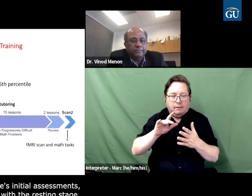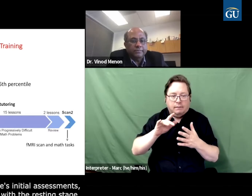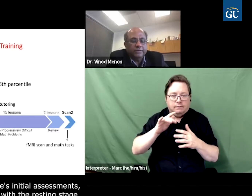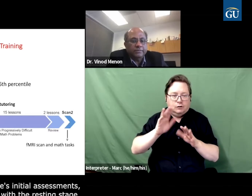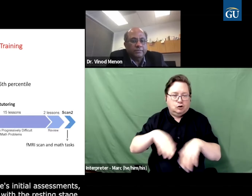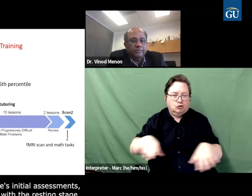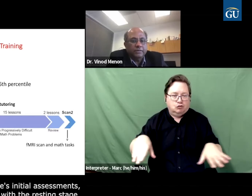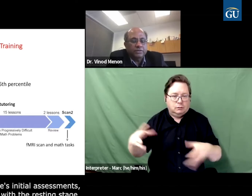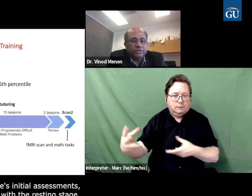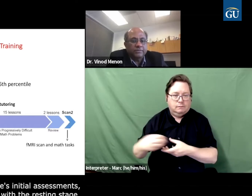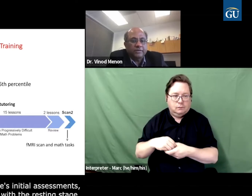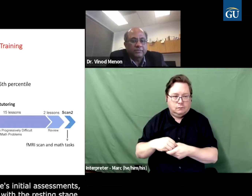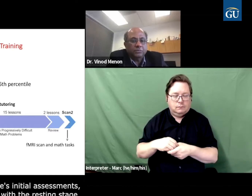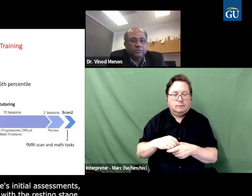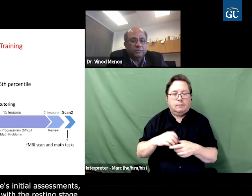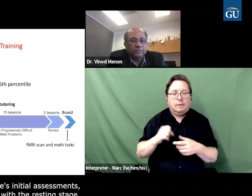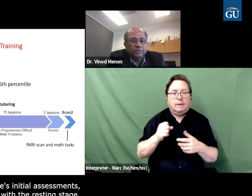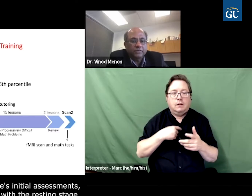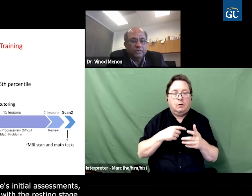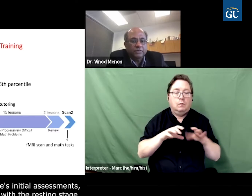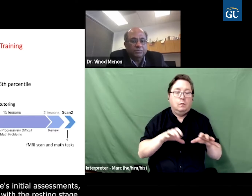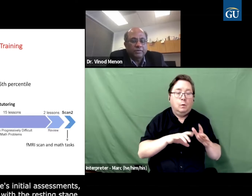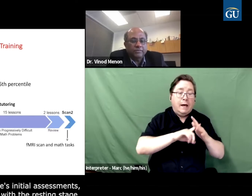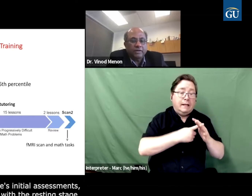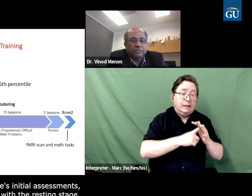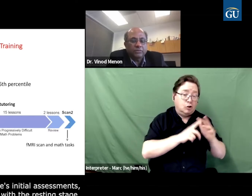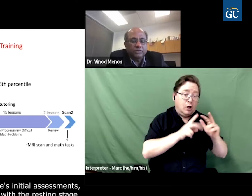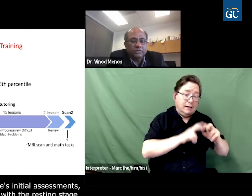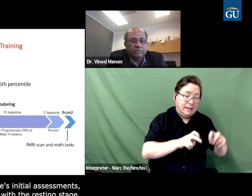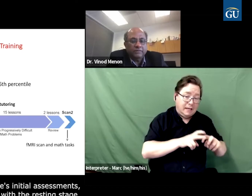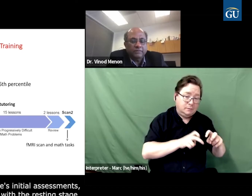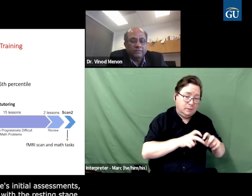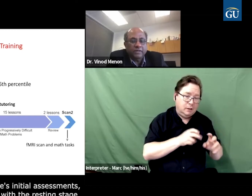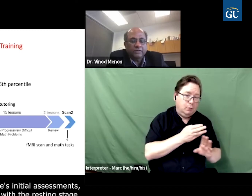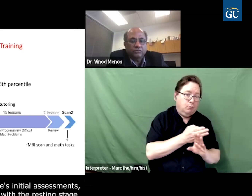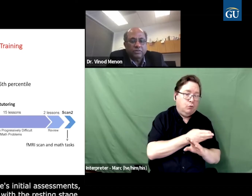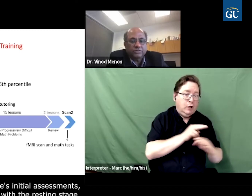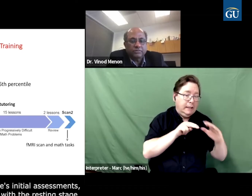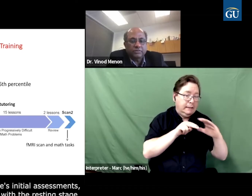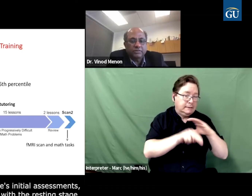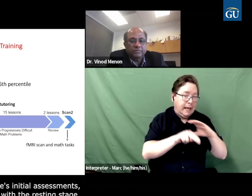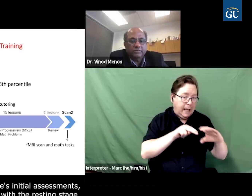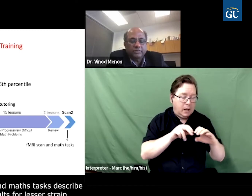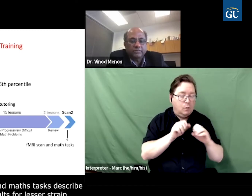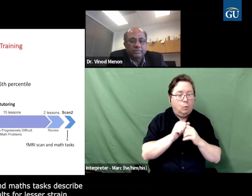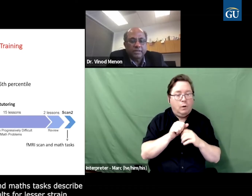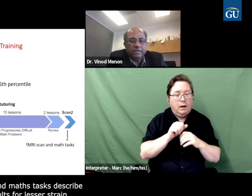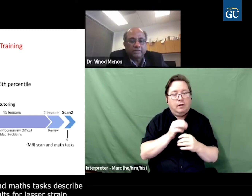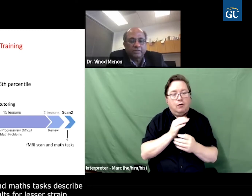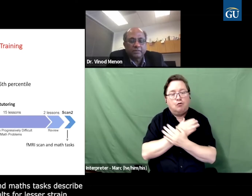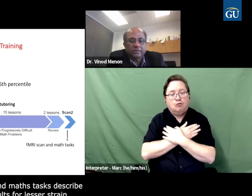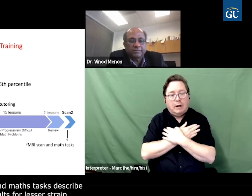and so there's initial assessments a pre-scan